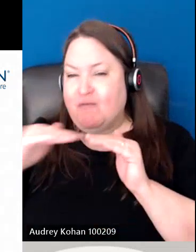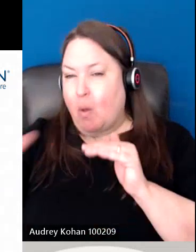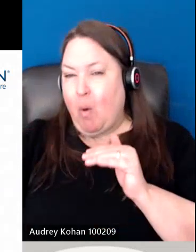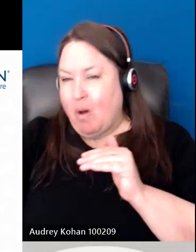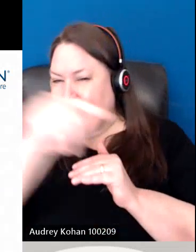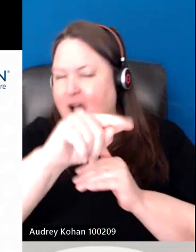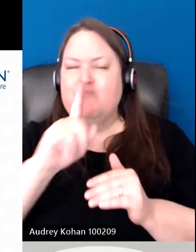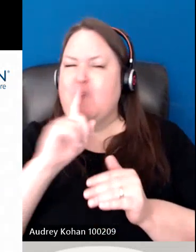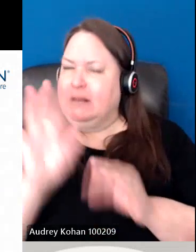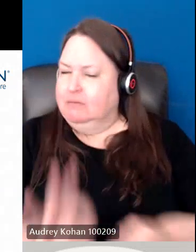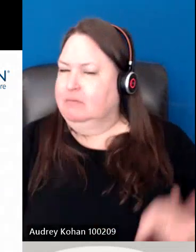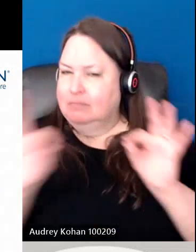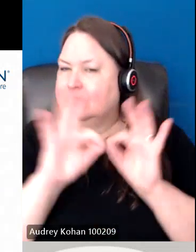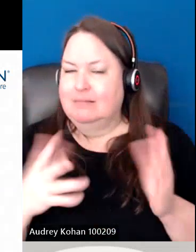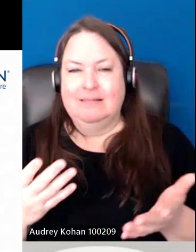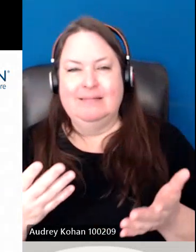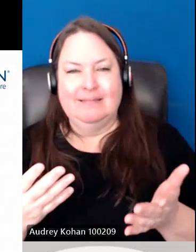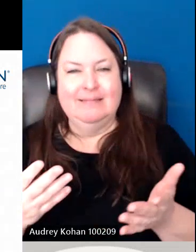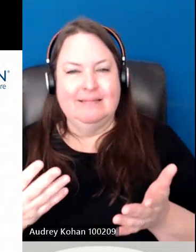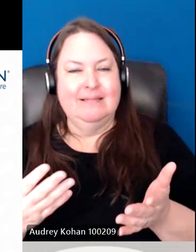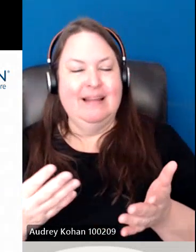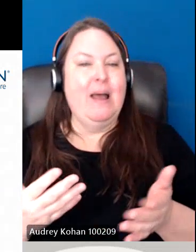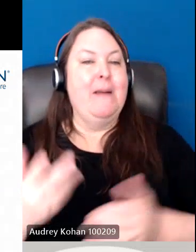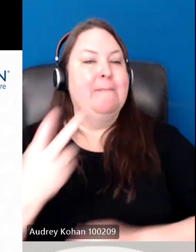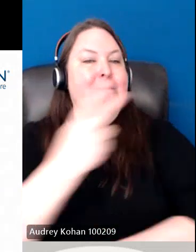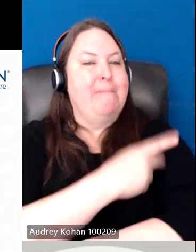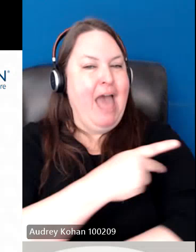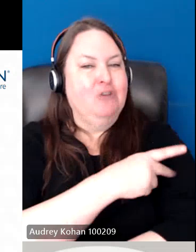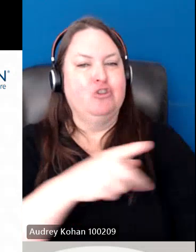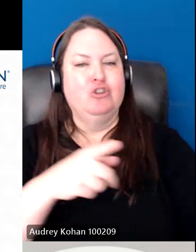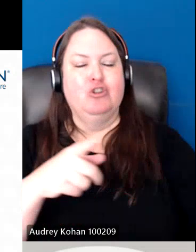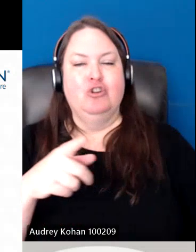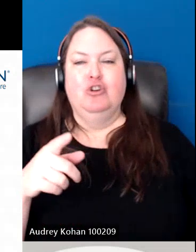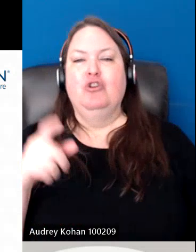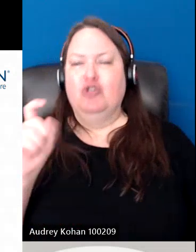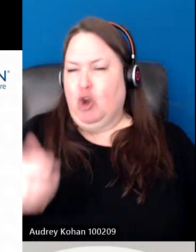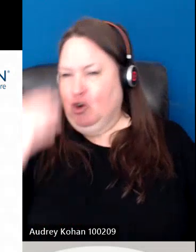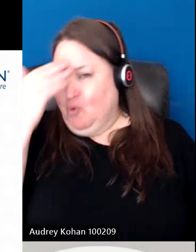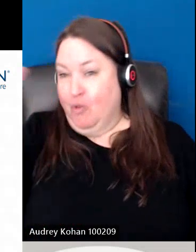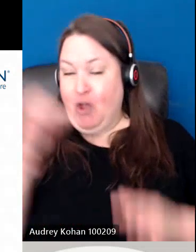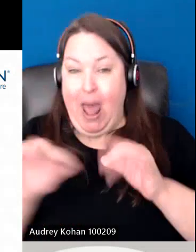fundamental so that patients you should know their language but believe it or not sometimes